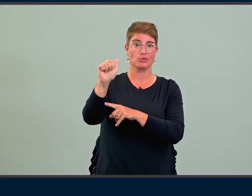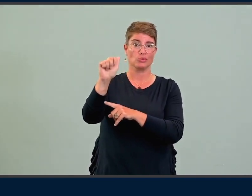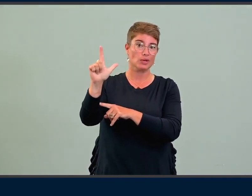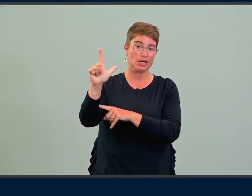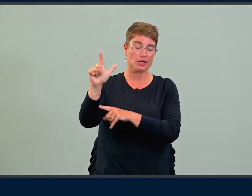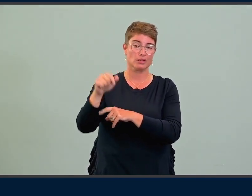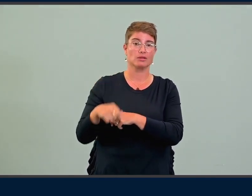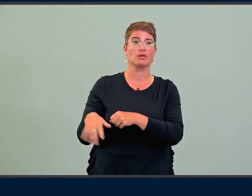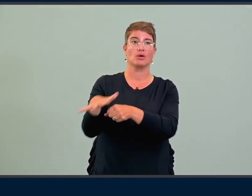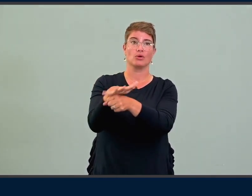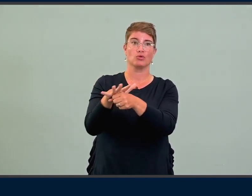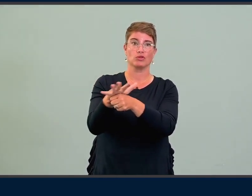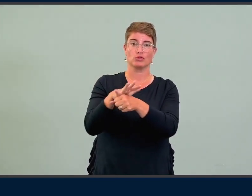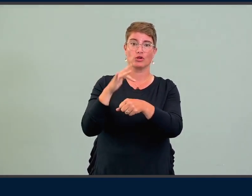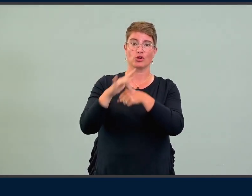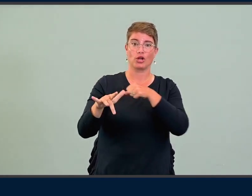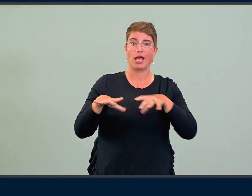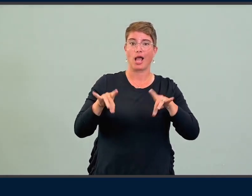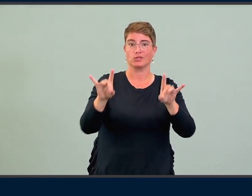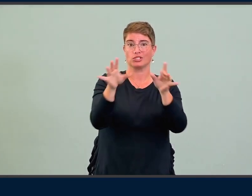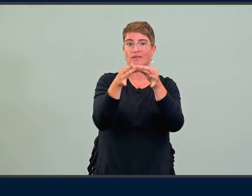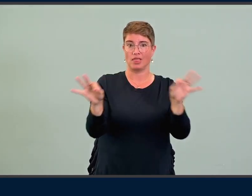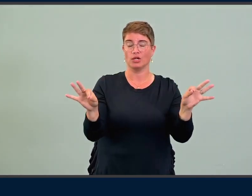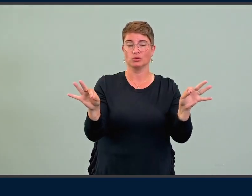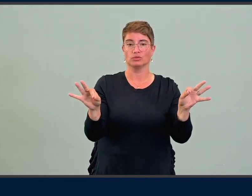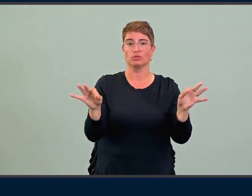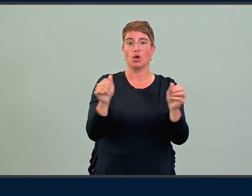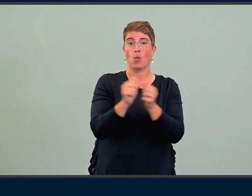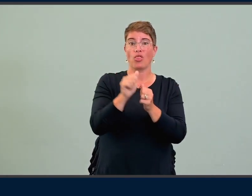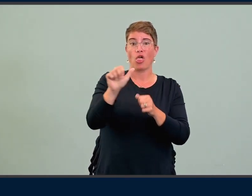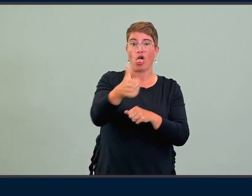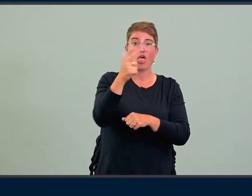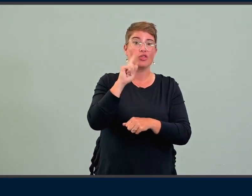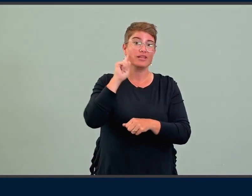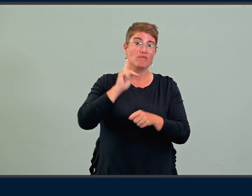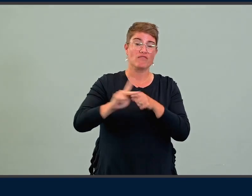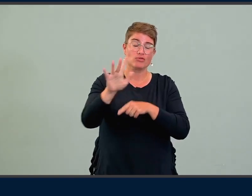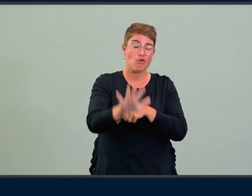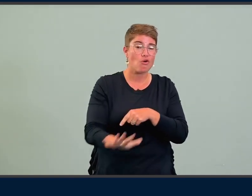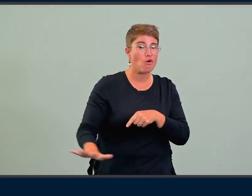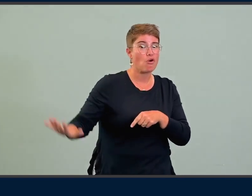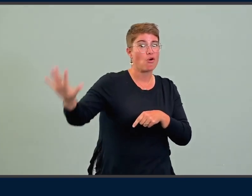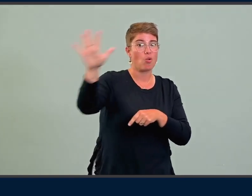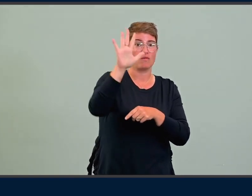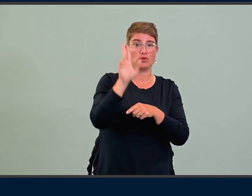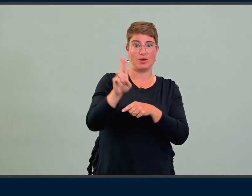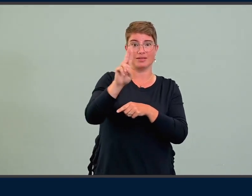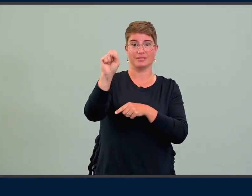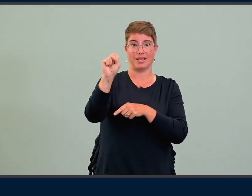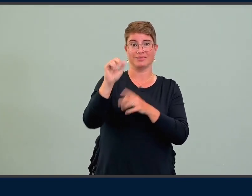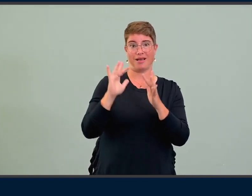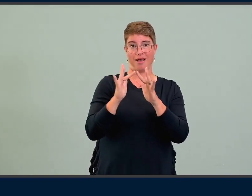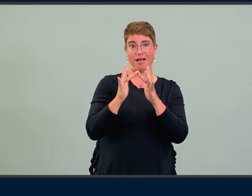that was coordinated by REAL, the Regional Early Acquisition of Language. It was